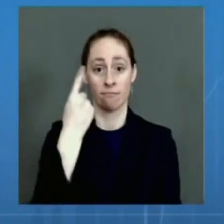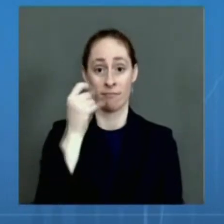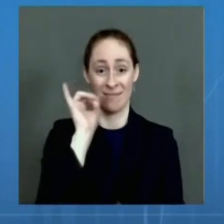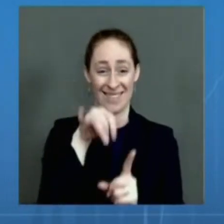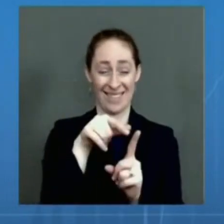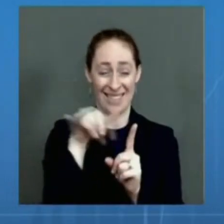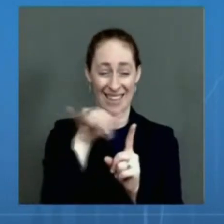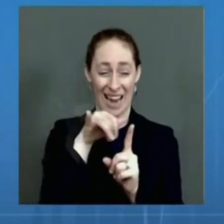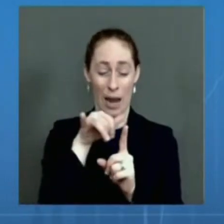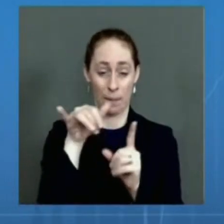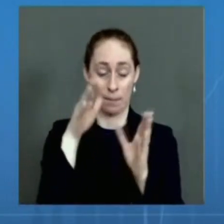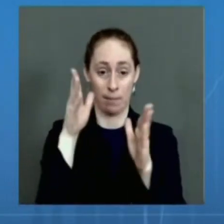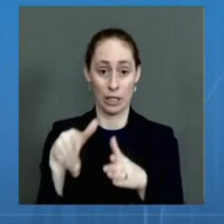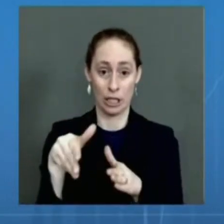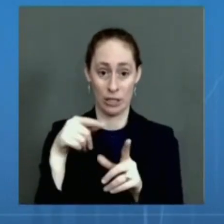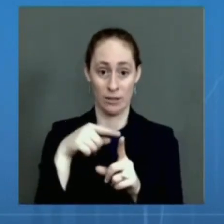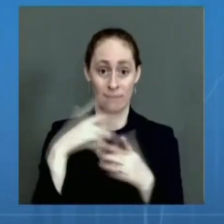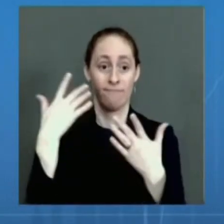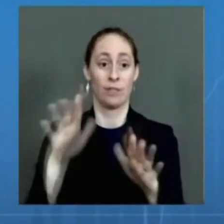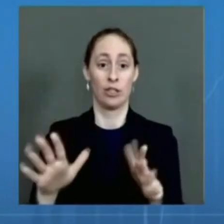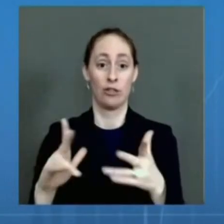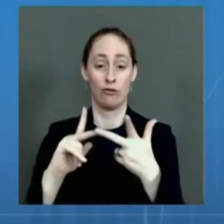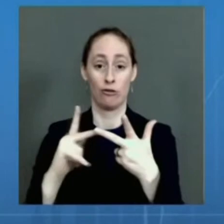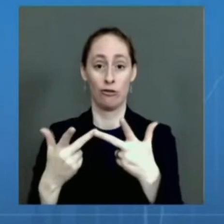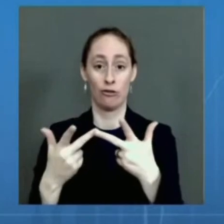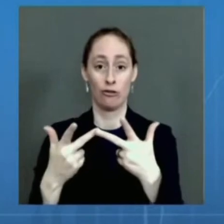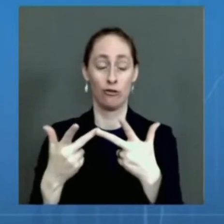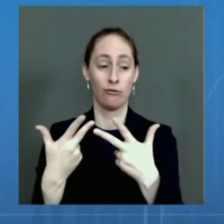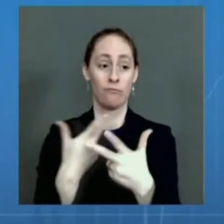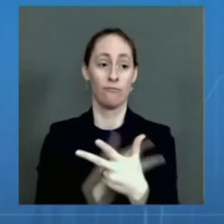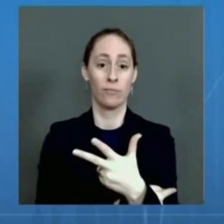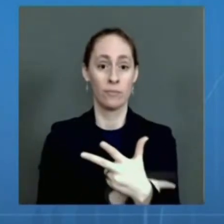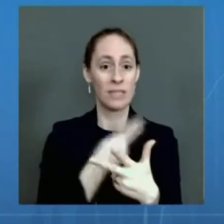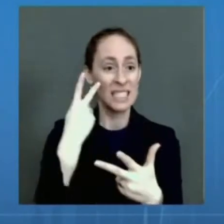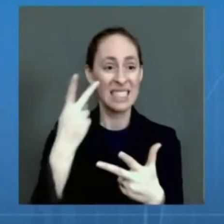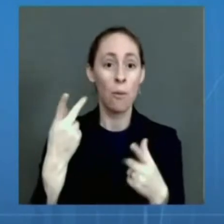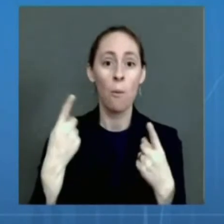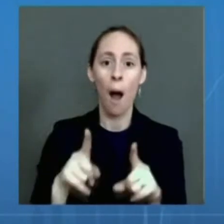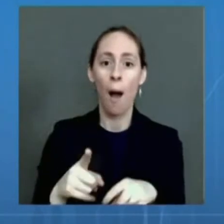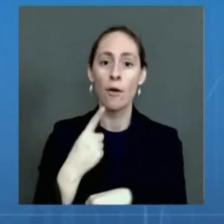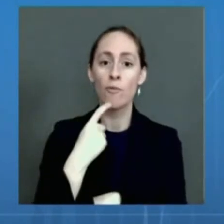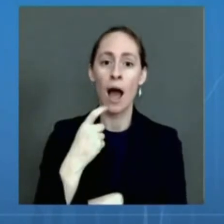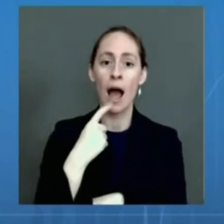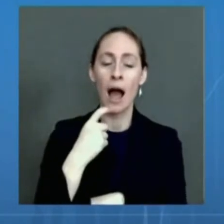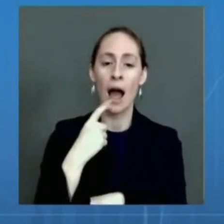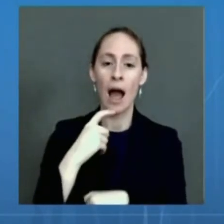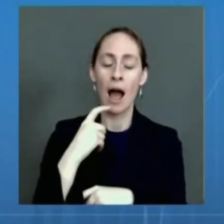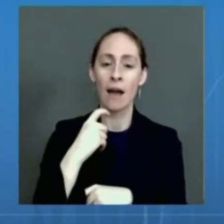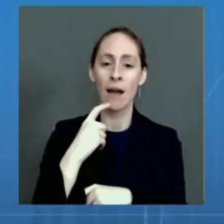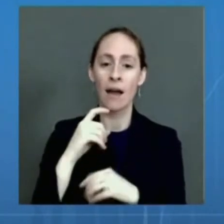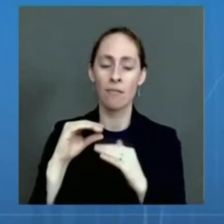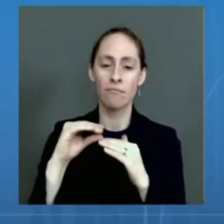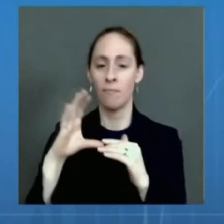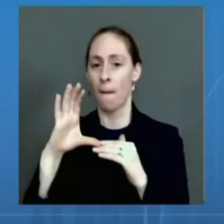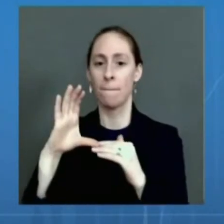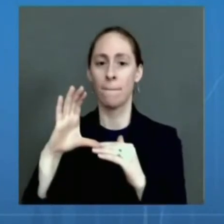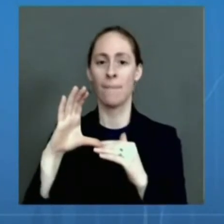A DOSE OF PFIZER AND WAIT ONE MONTH THE RED CIRCLES GO WAY UP